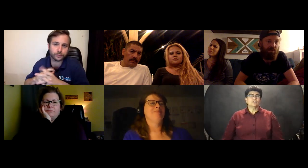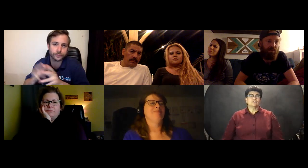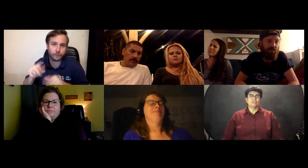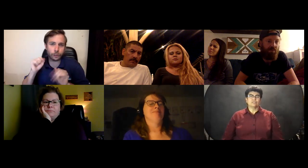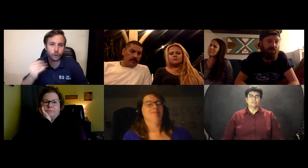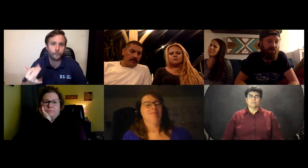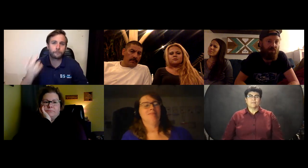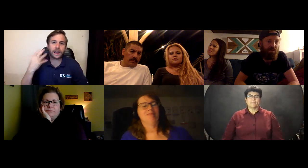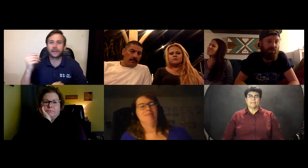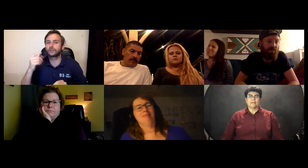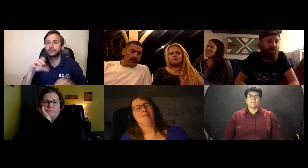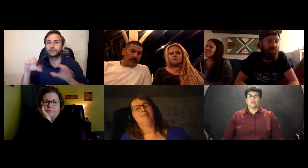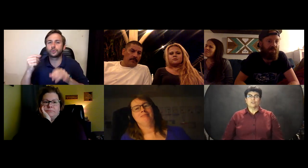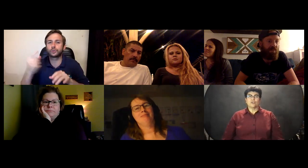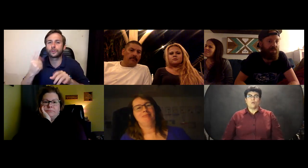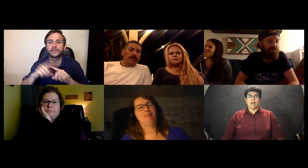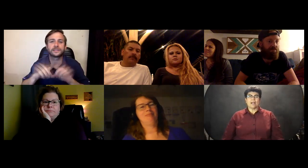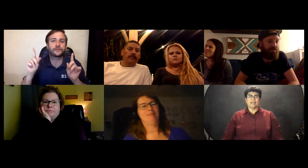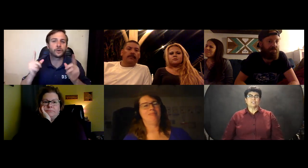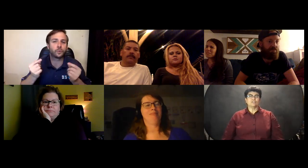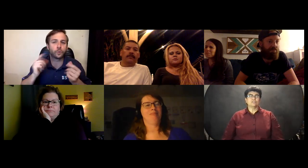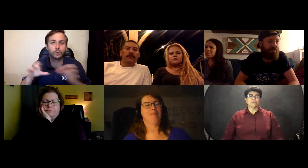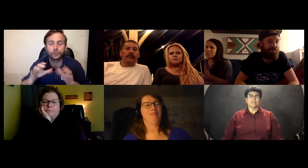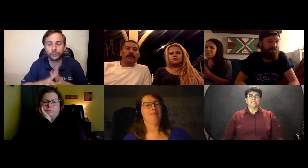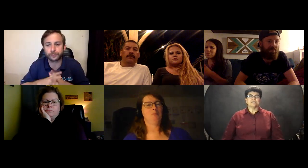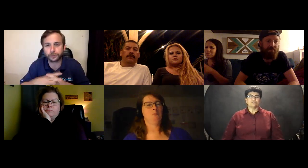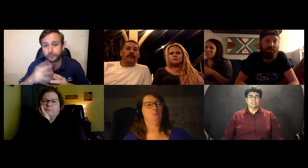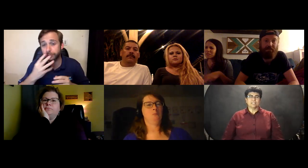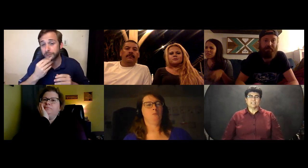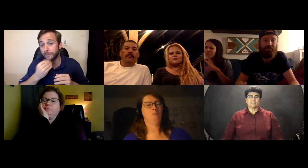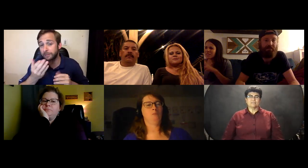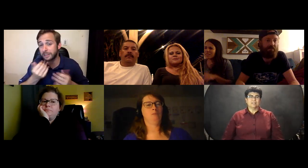you do if you could go back and do something